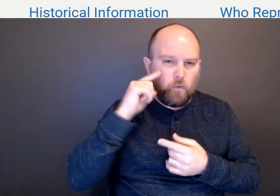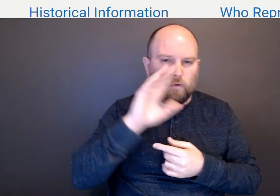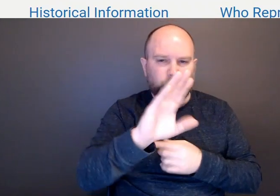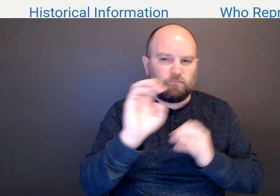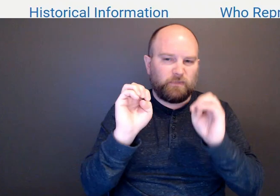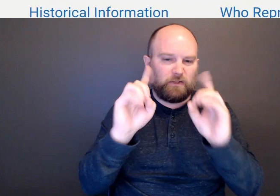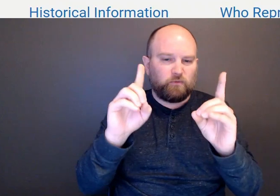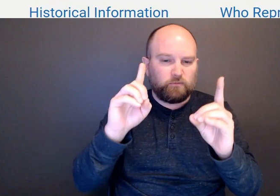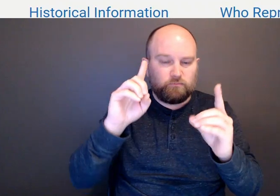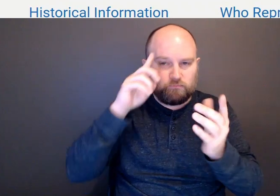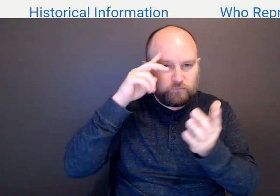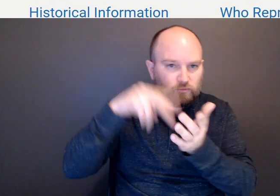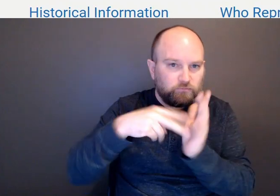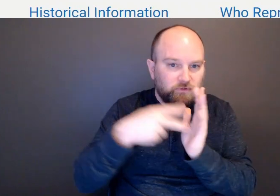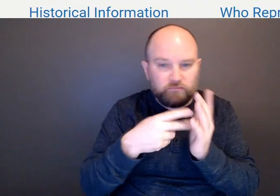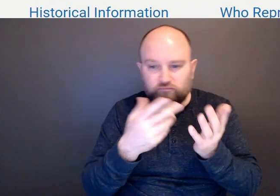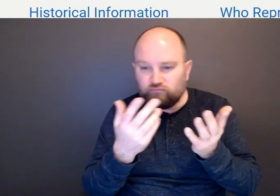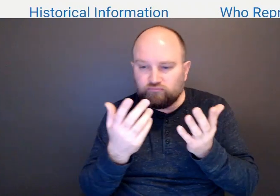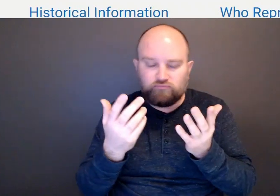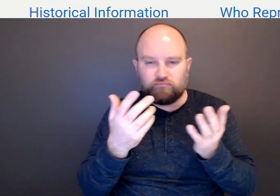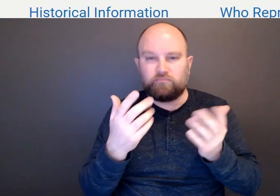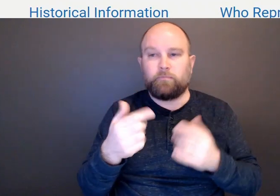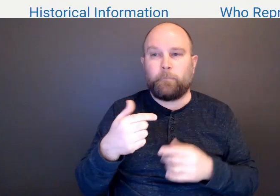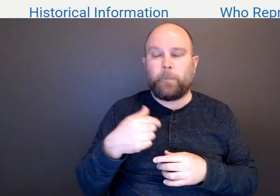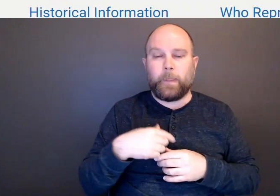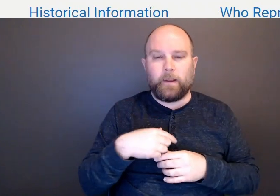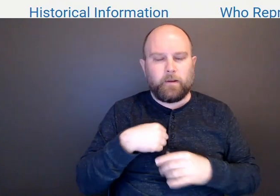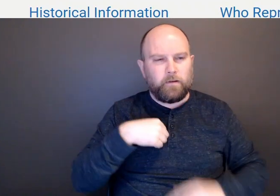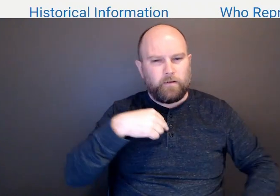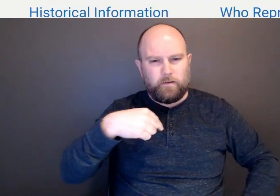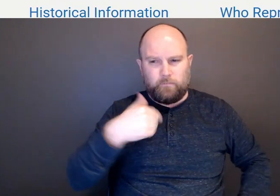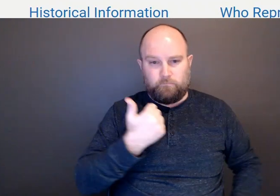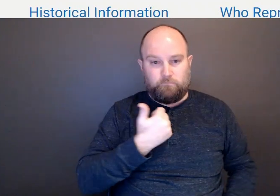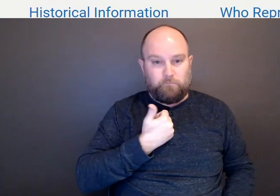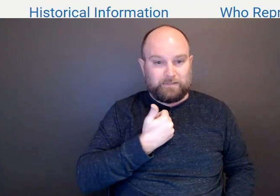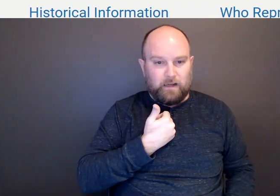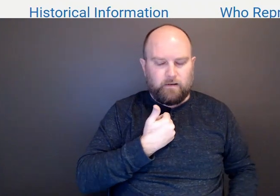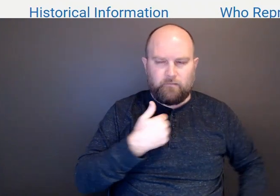School District or Charter School that they're enrolled giving information